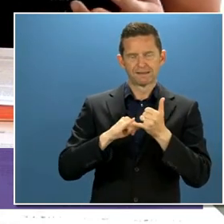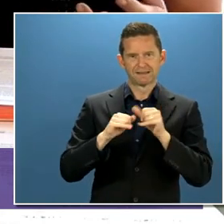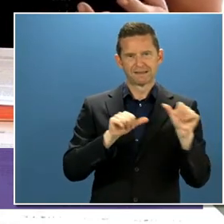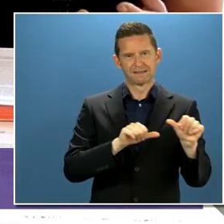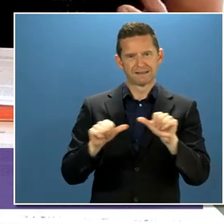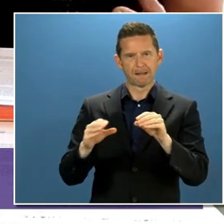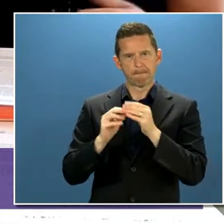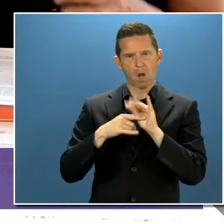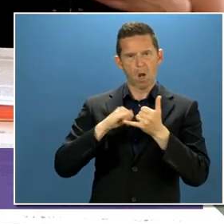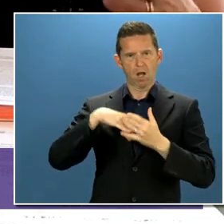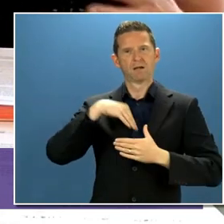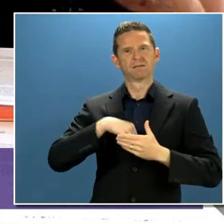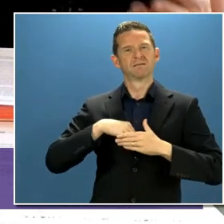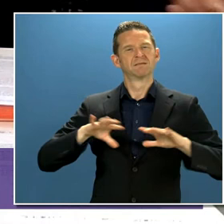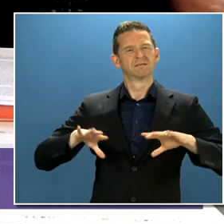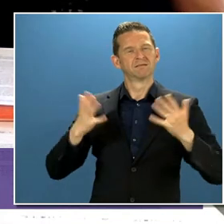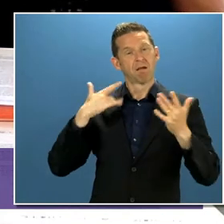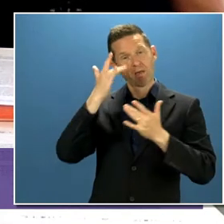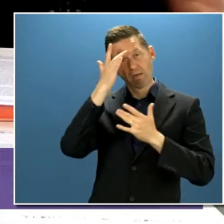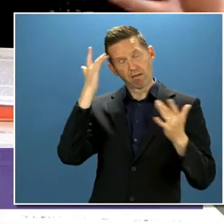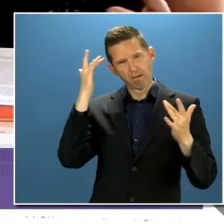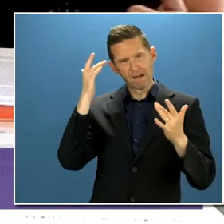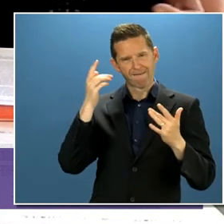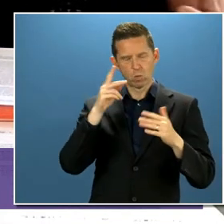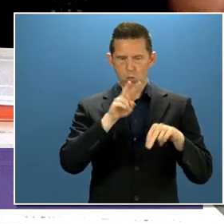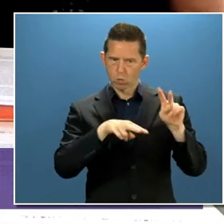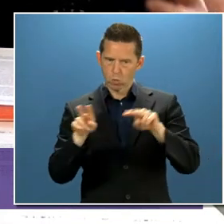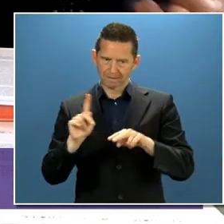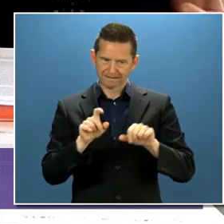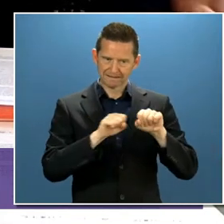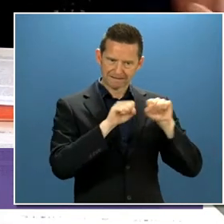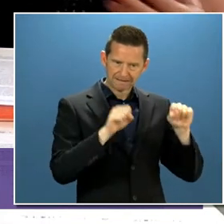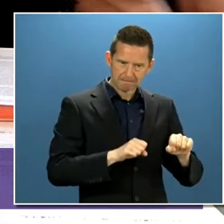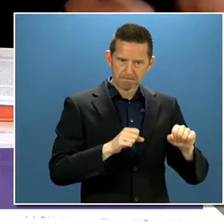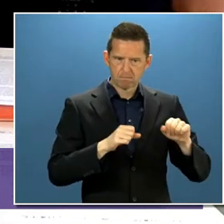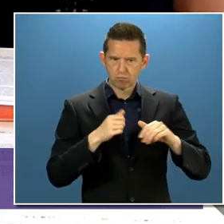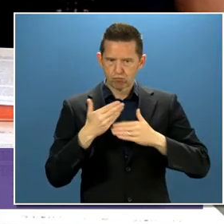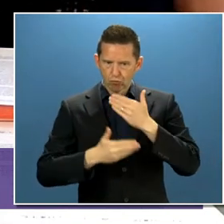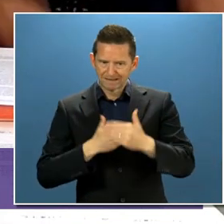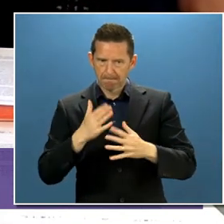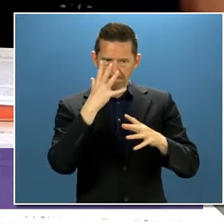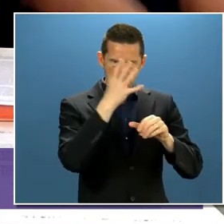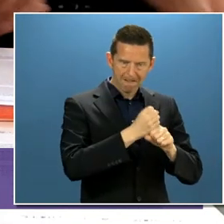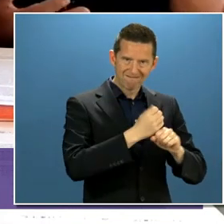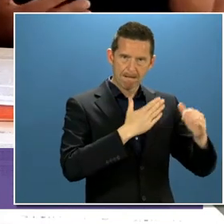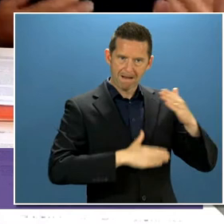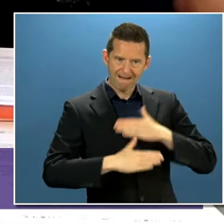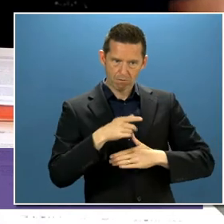understand what are the beliefs, behaviours, systems and process that an organisation has that makes it inclusive or not.